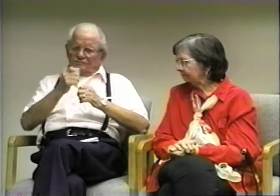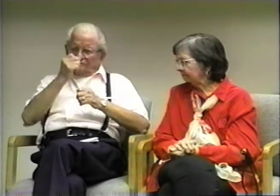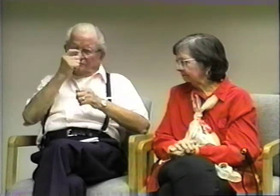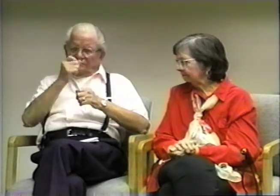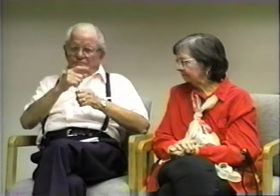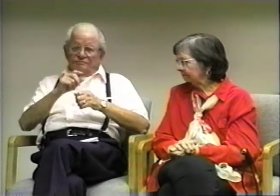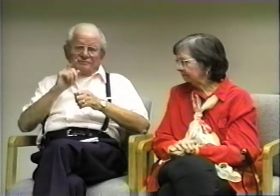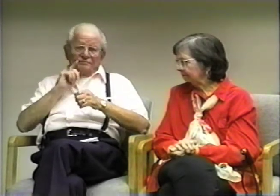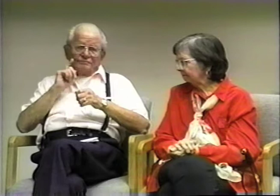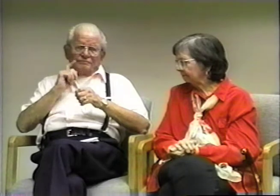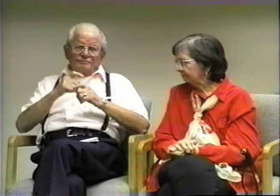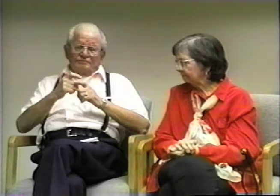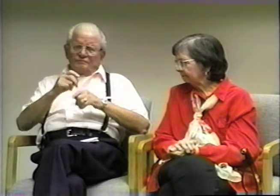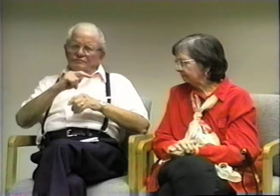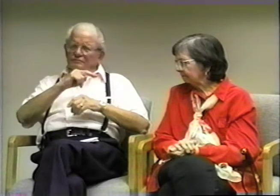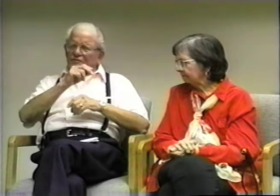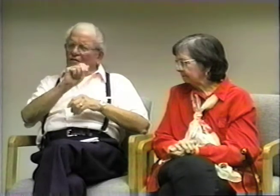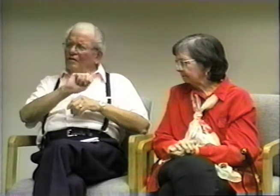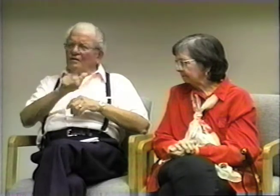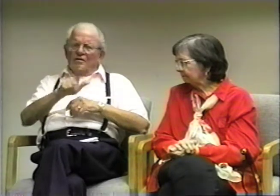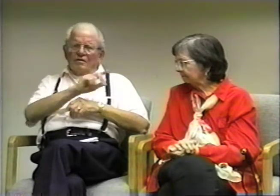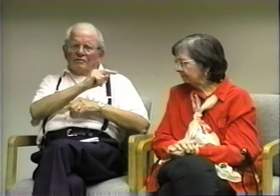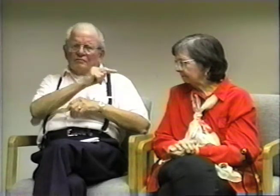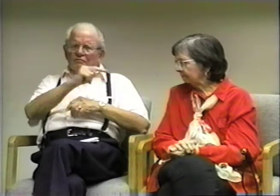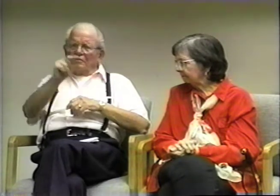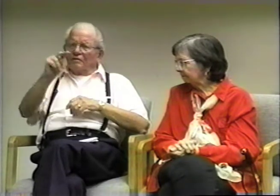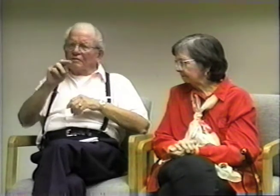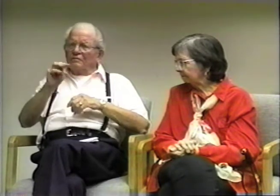It was established with the hope of serving